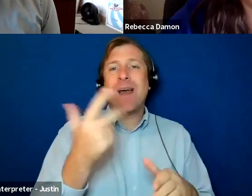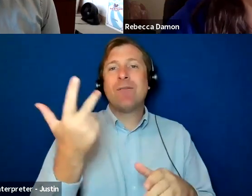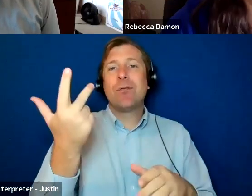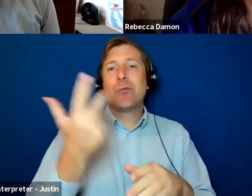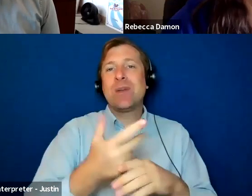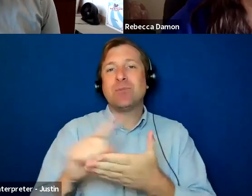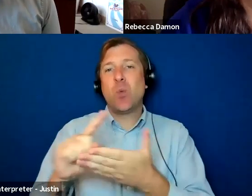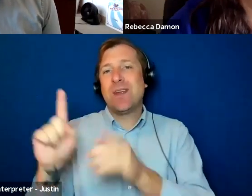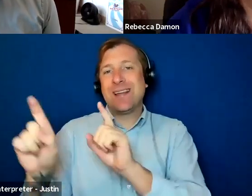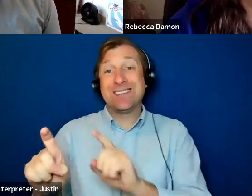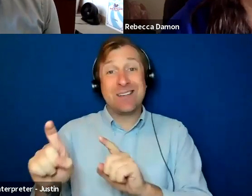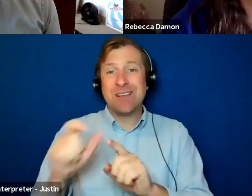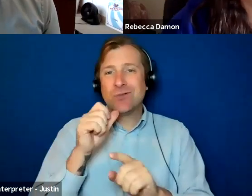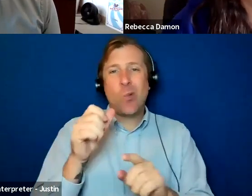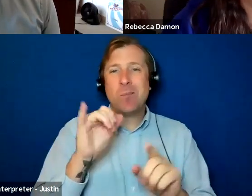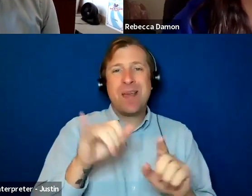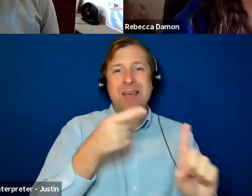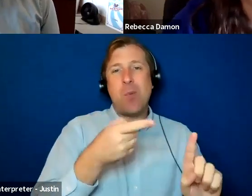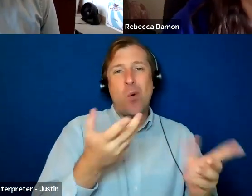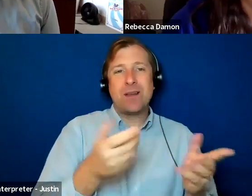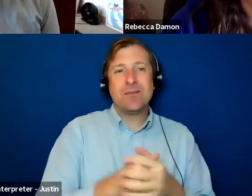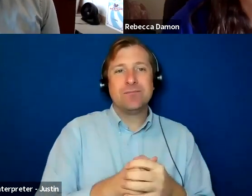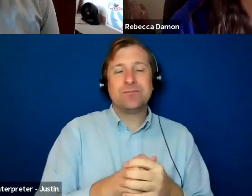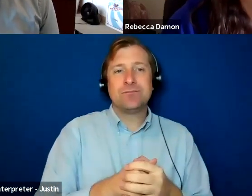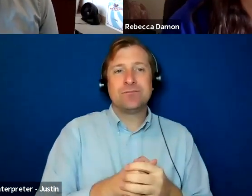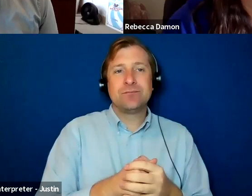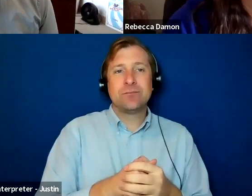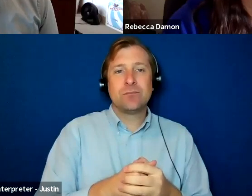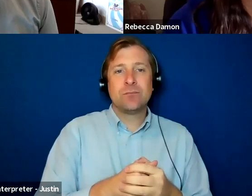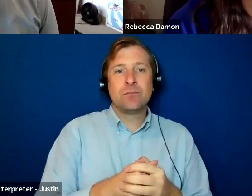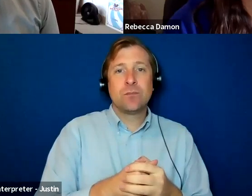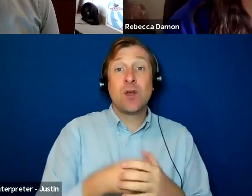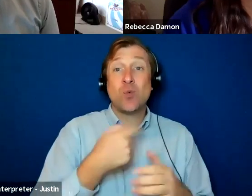you won't get to the point of three times a week testing. So we do have a specific protocol for